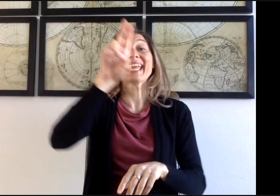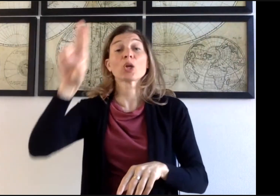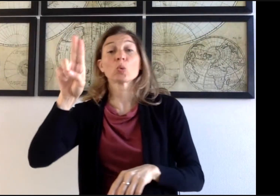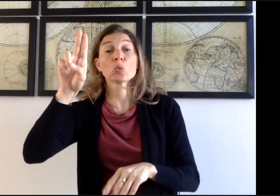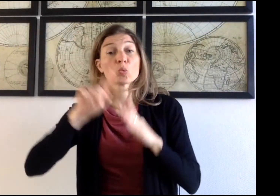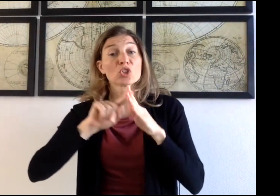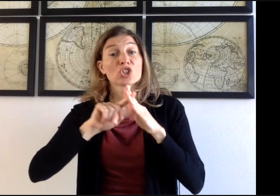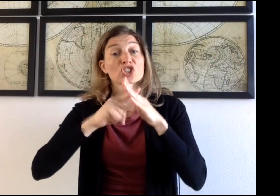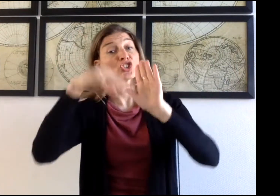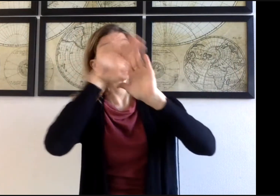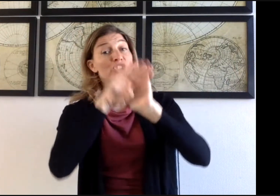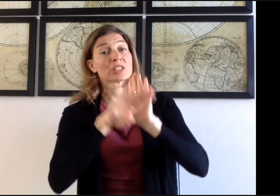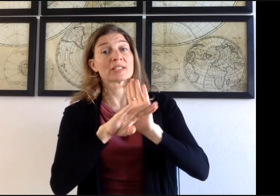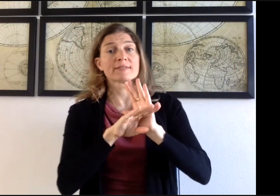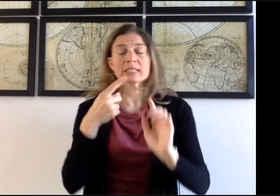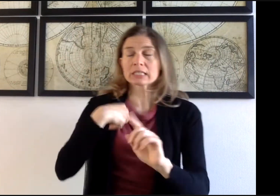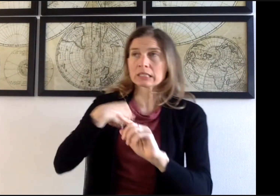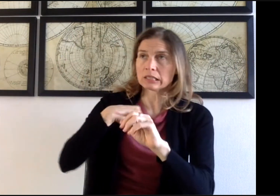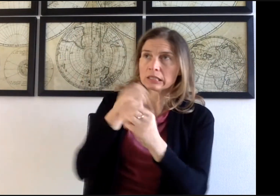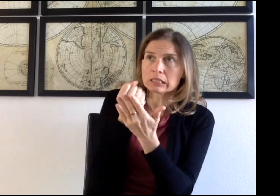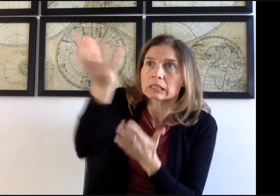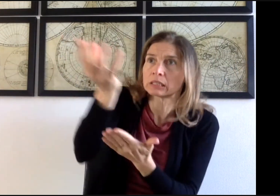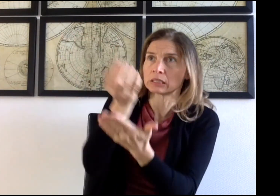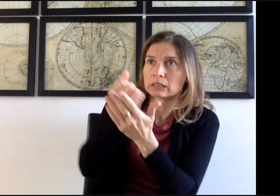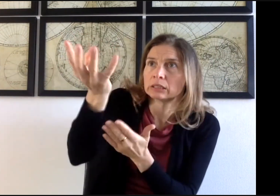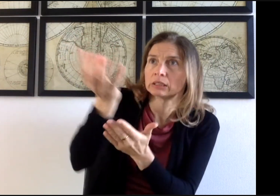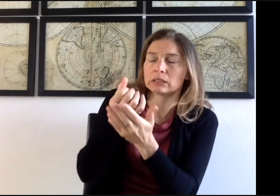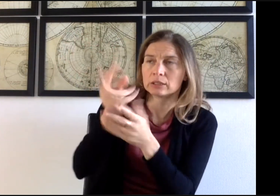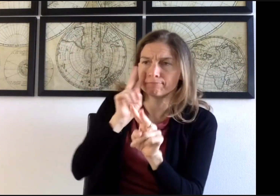and we're trying our best to monitor that very carefully.